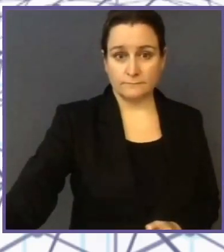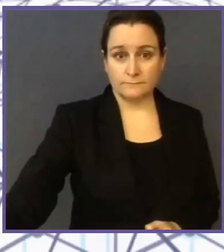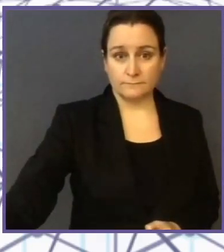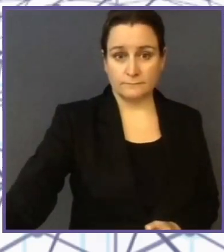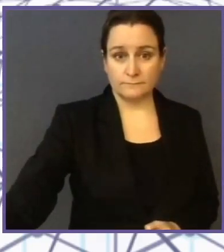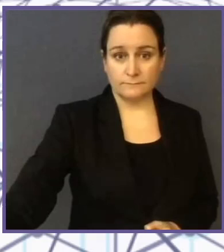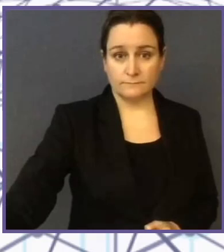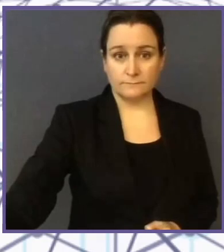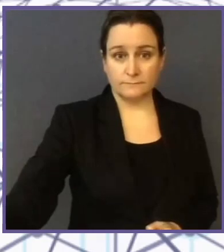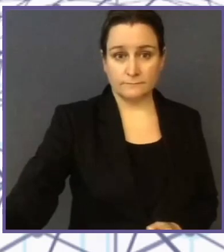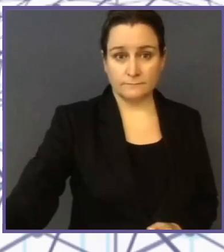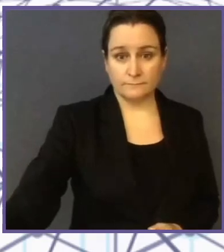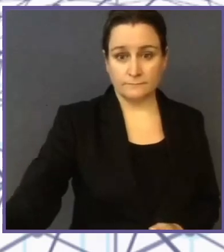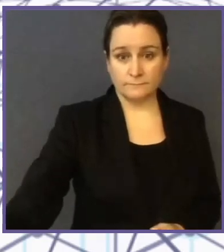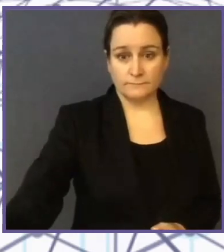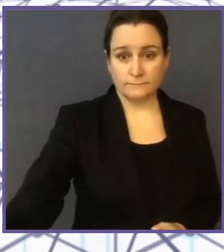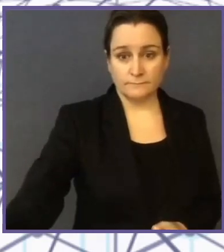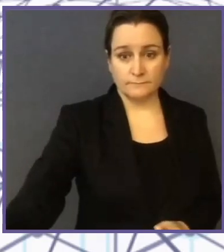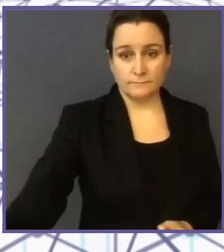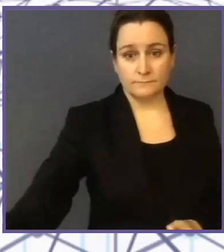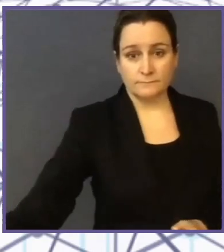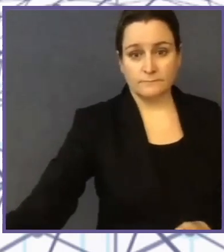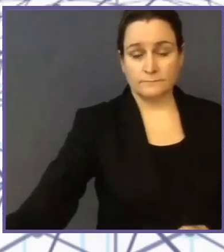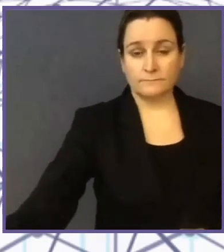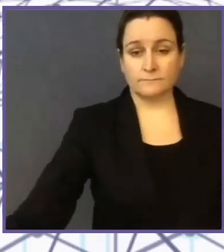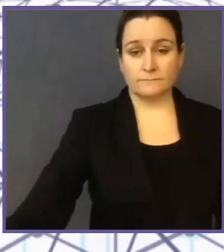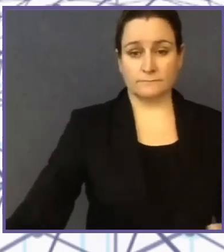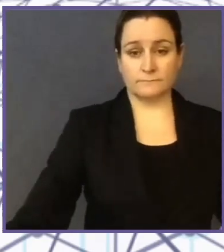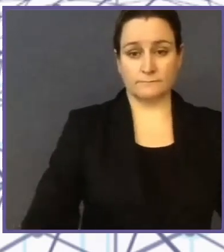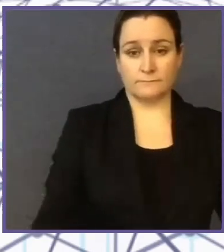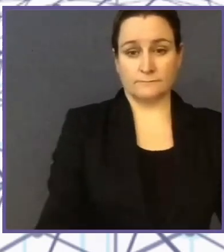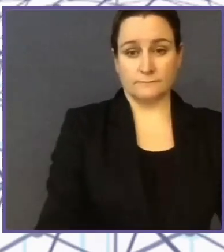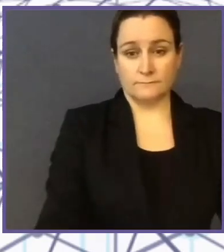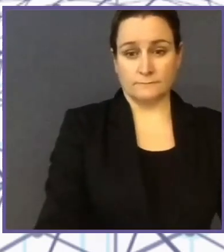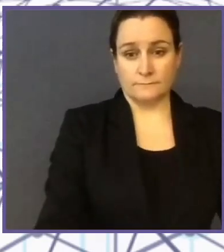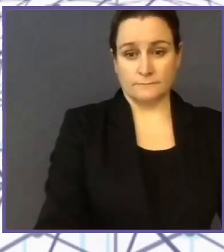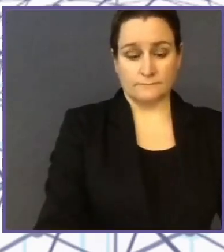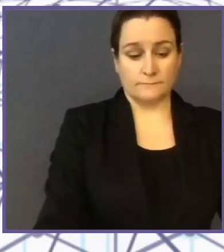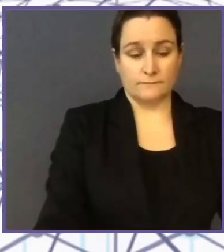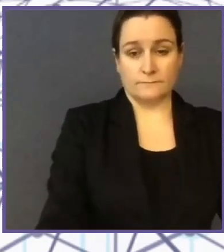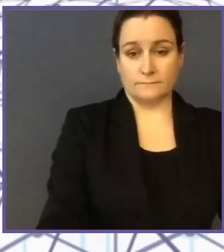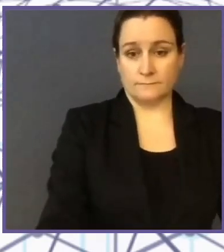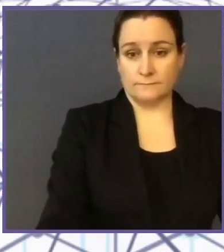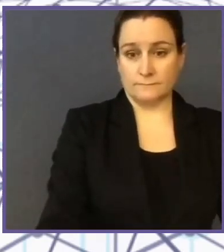From few years, Nepal has started to realise assistive technology is crucial in rehabilitation.